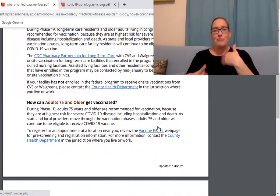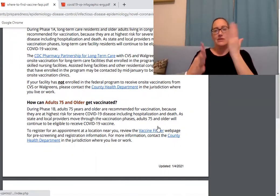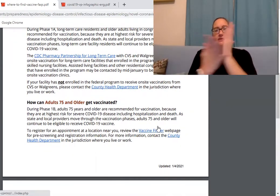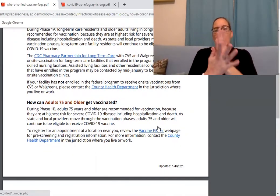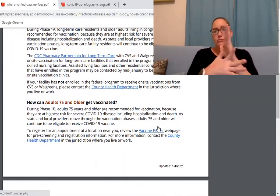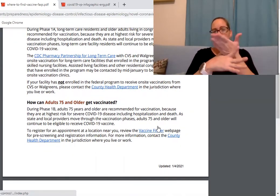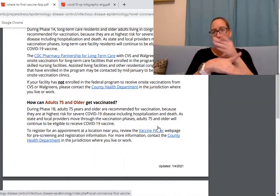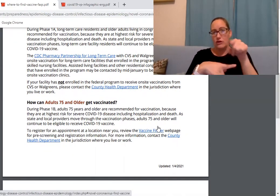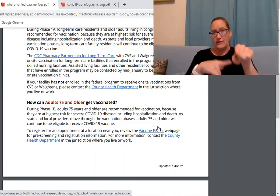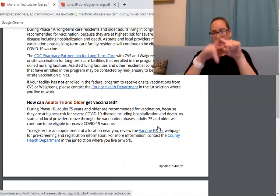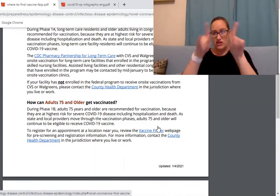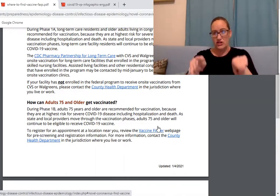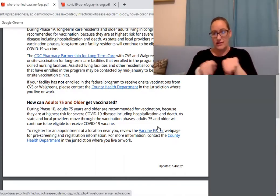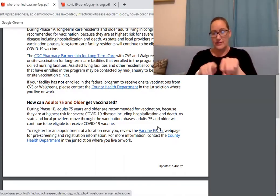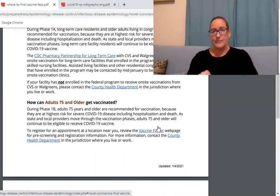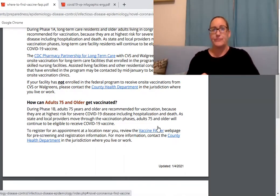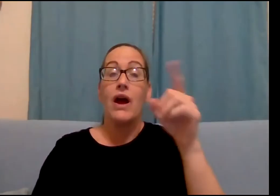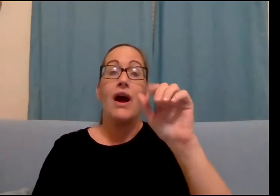Now, I am going to stop sharing the screen.